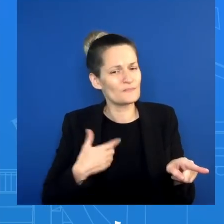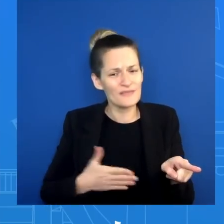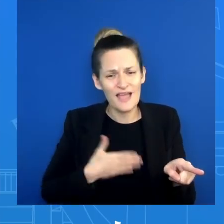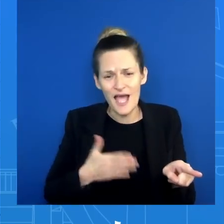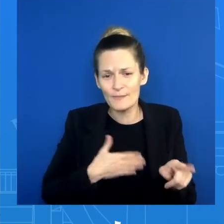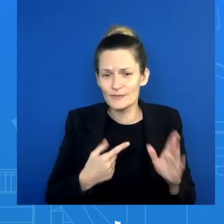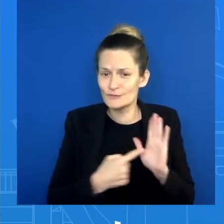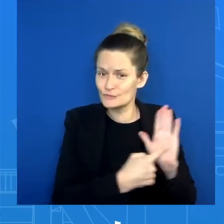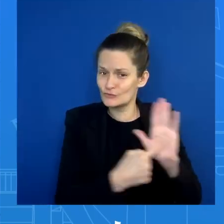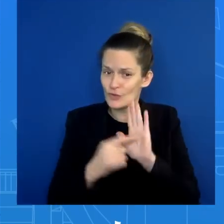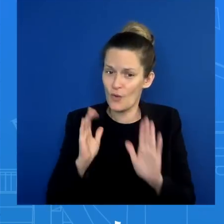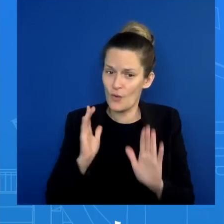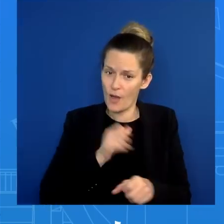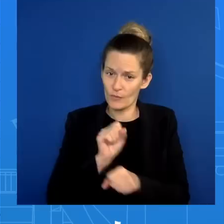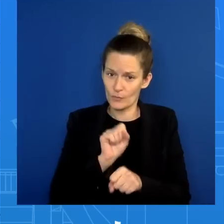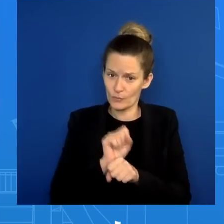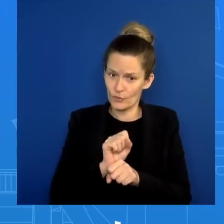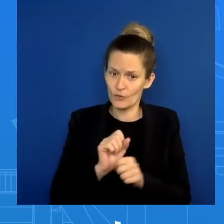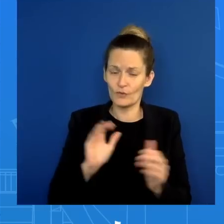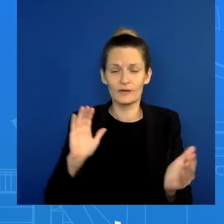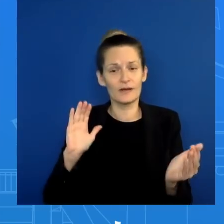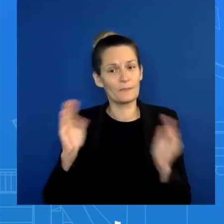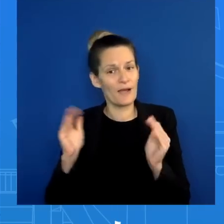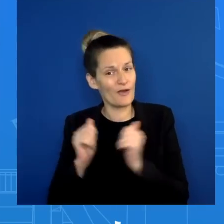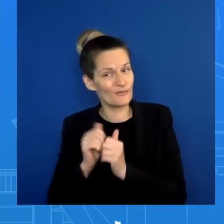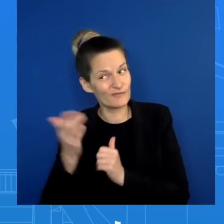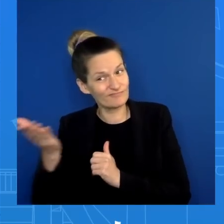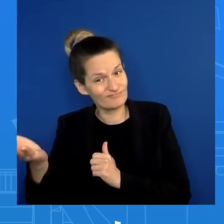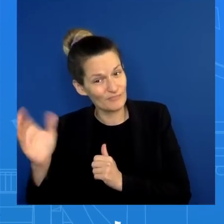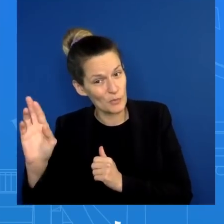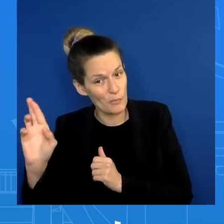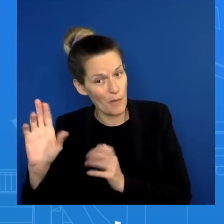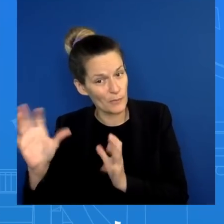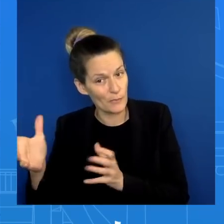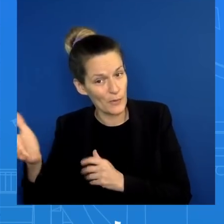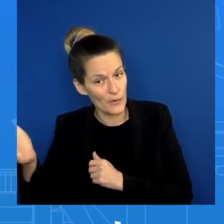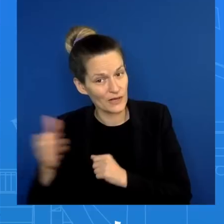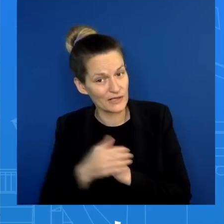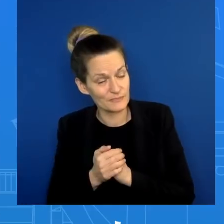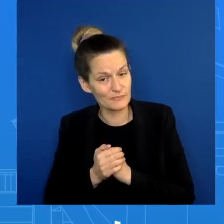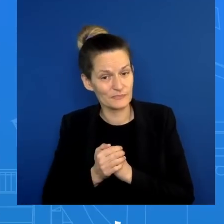And that's what you're going to hear from the president today. Okay. But I'll come I'll come to the back of the. The Press: Thanks, I'm just --